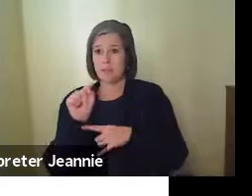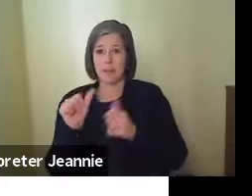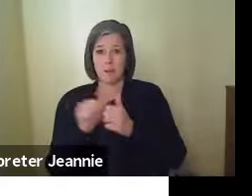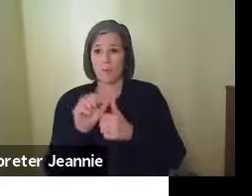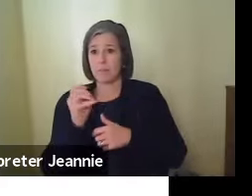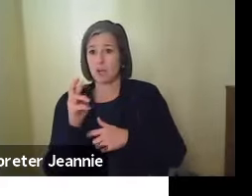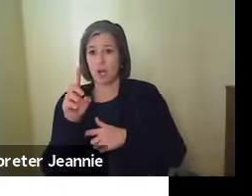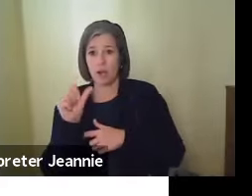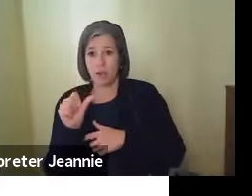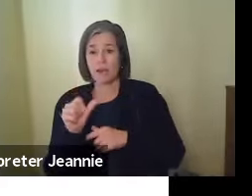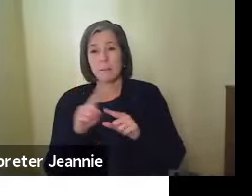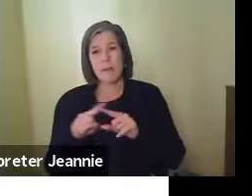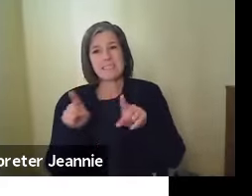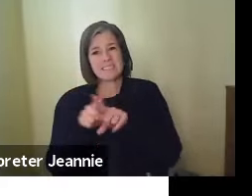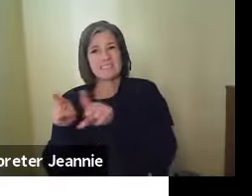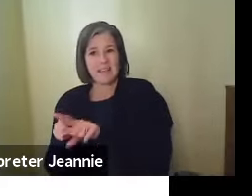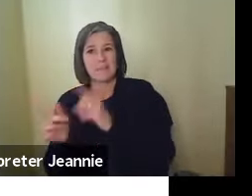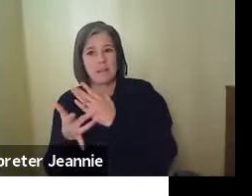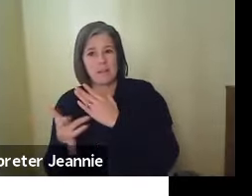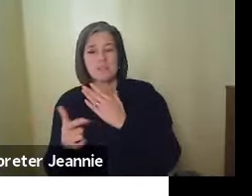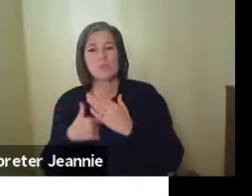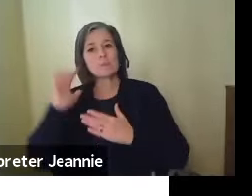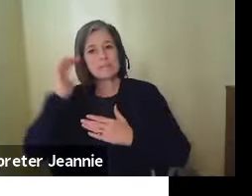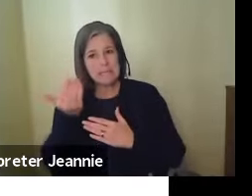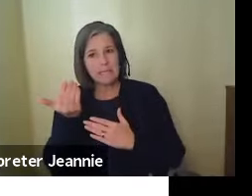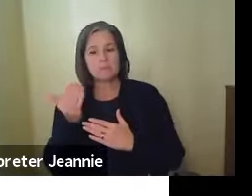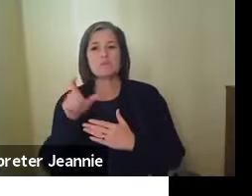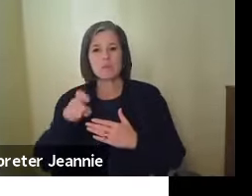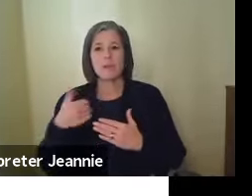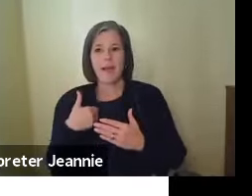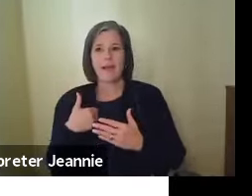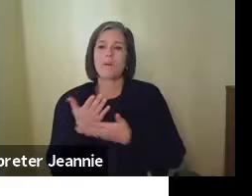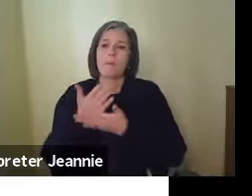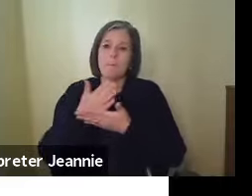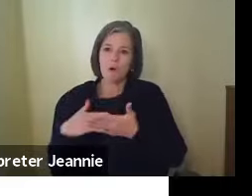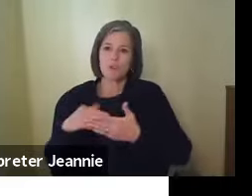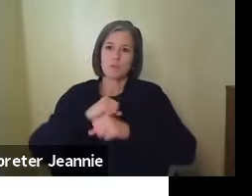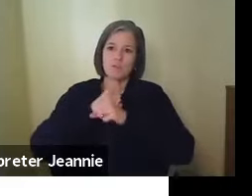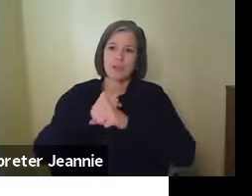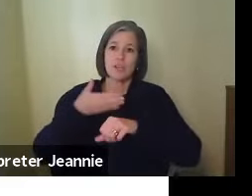make sense that we would have a similar partial protection after dose one, but you need that